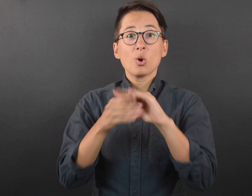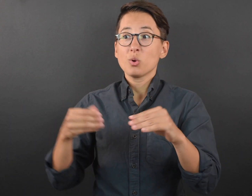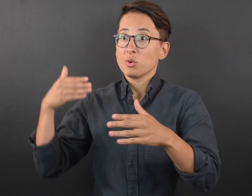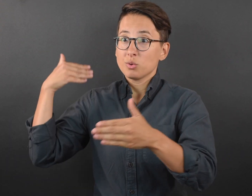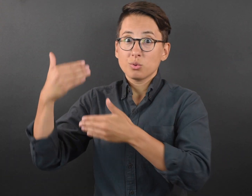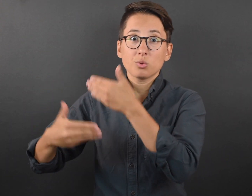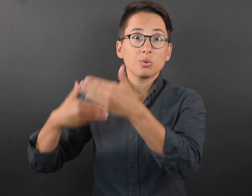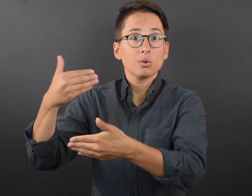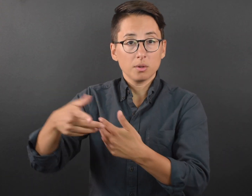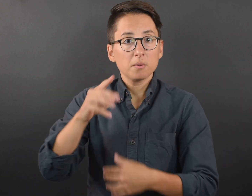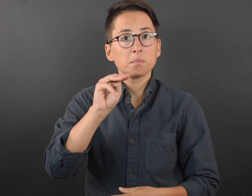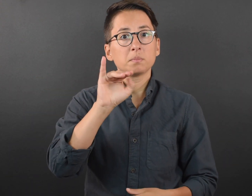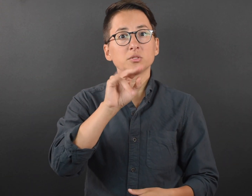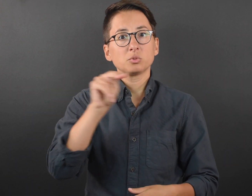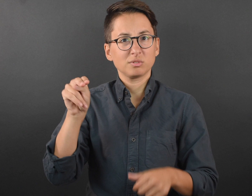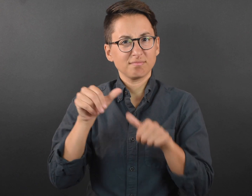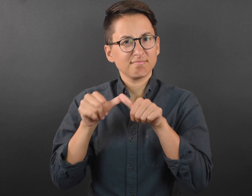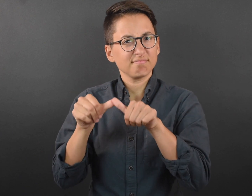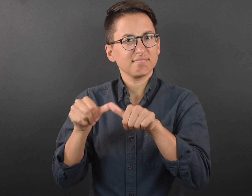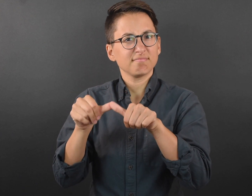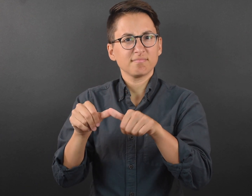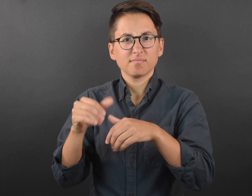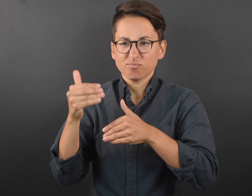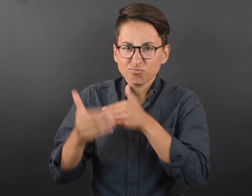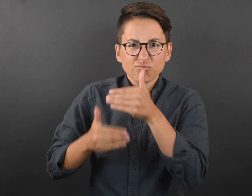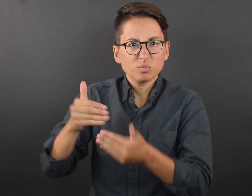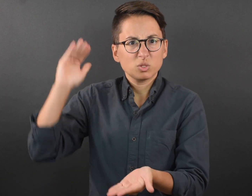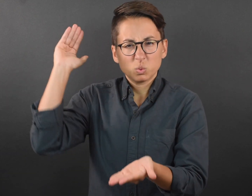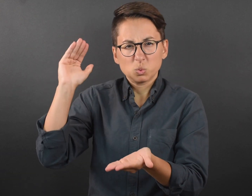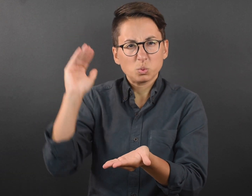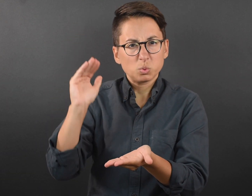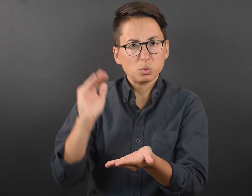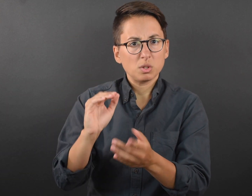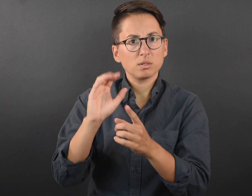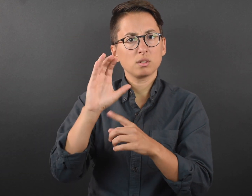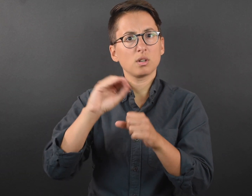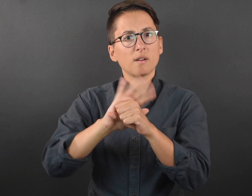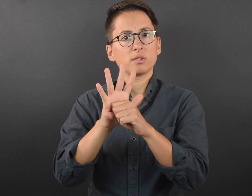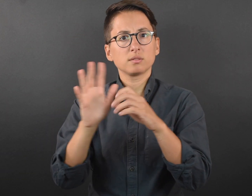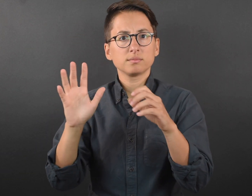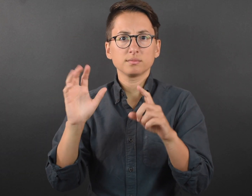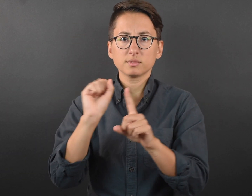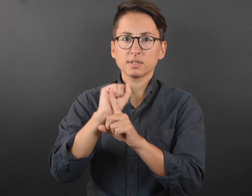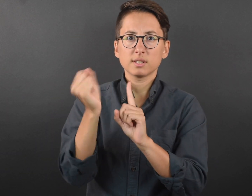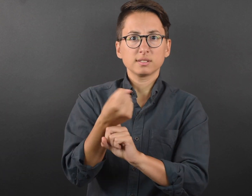Minnesota continues to make progress in reducing COVID-19 cases and our vaccination levels